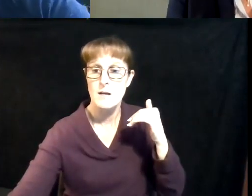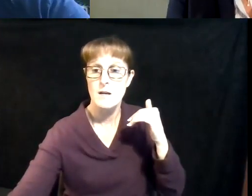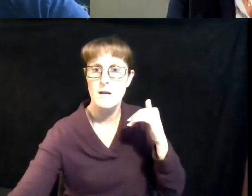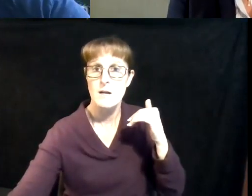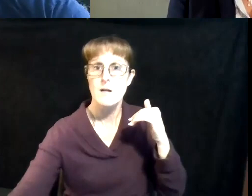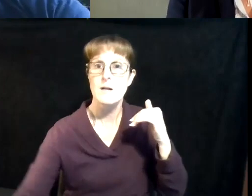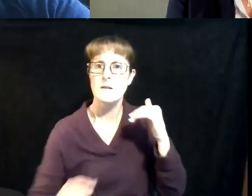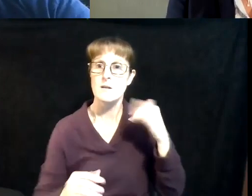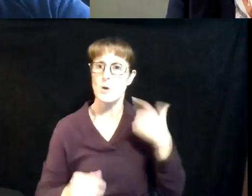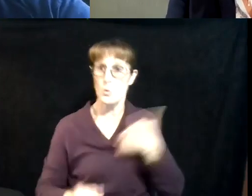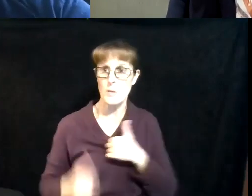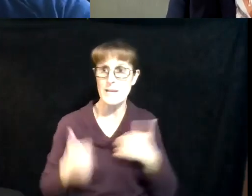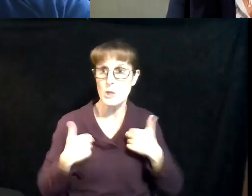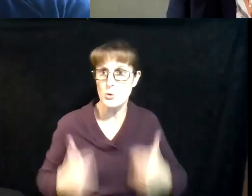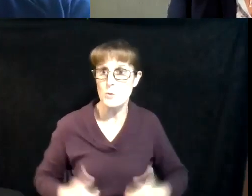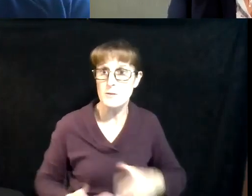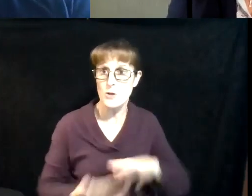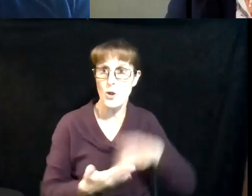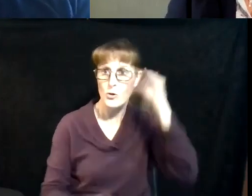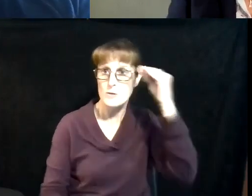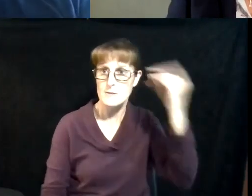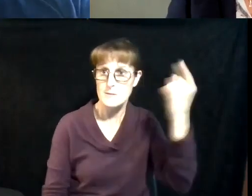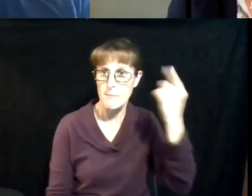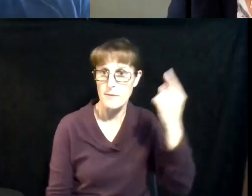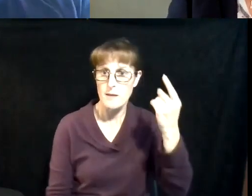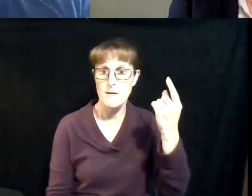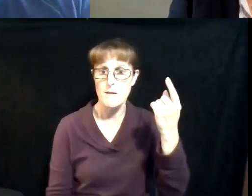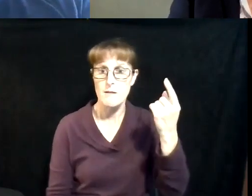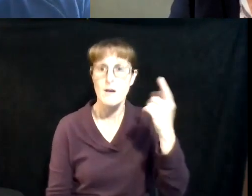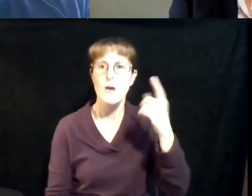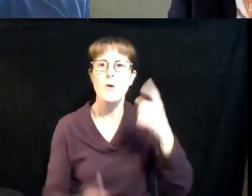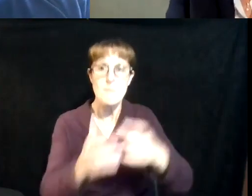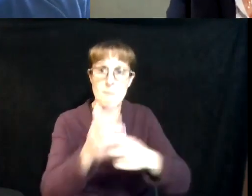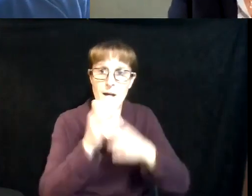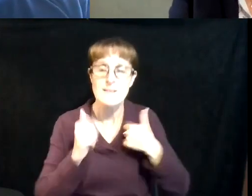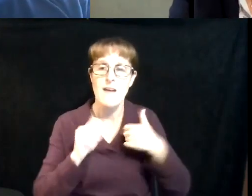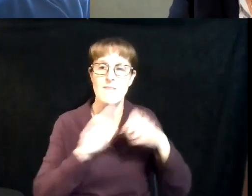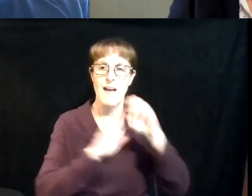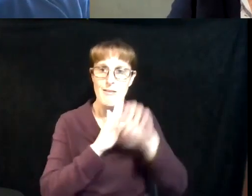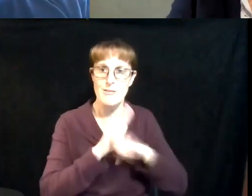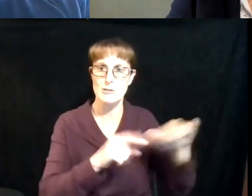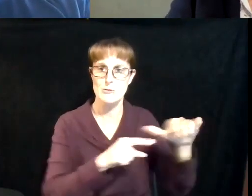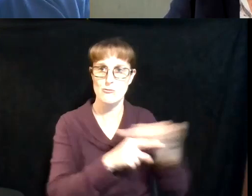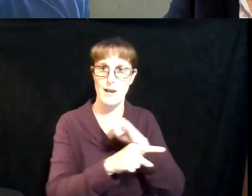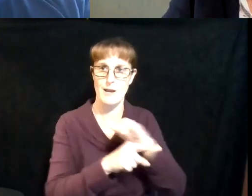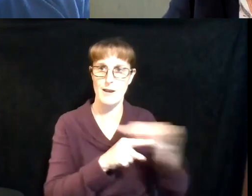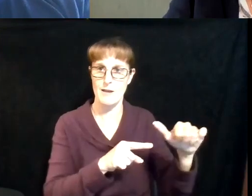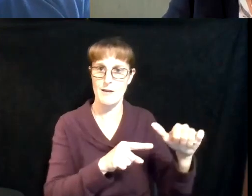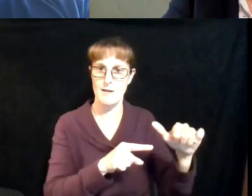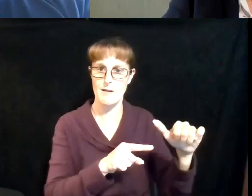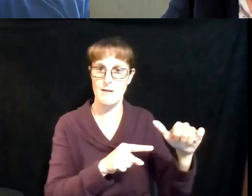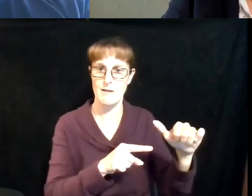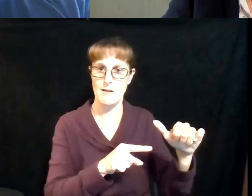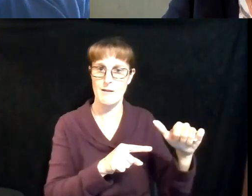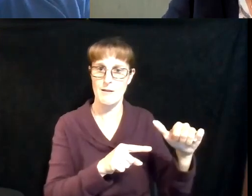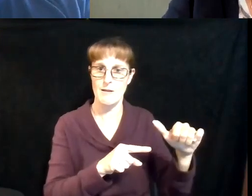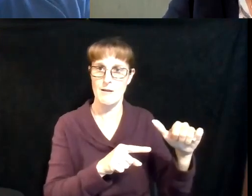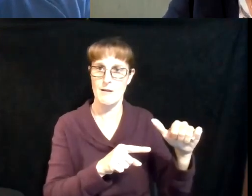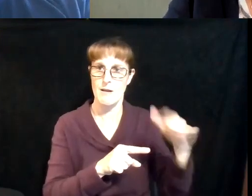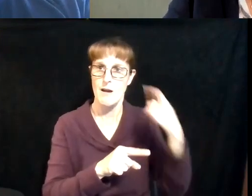you have to now have ethical training when you're involved in a PhD program.